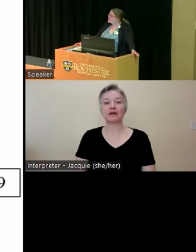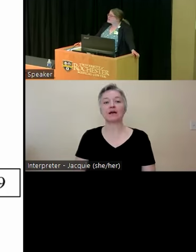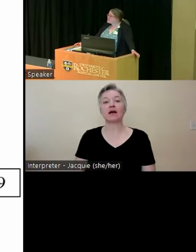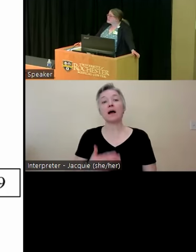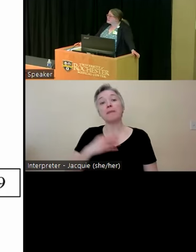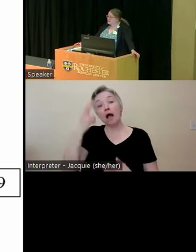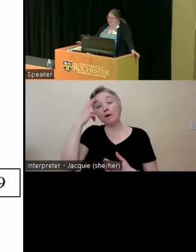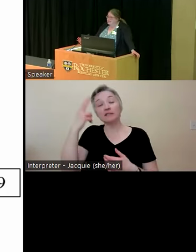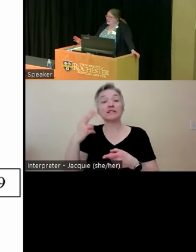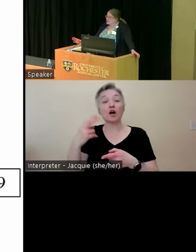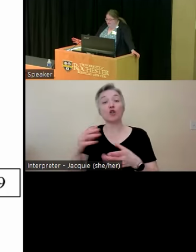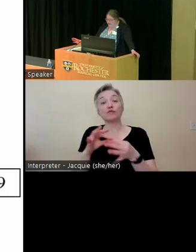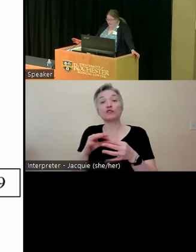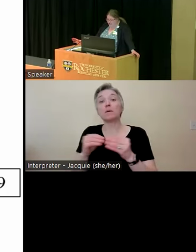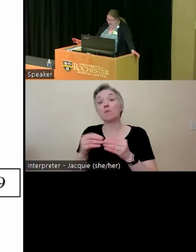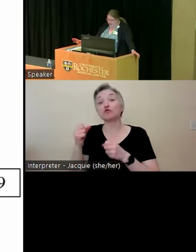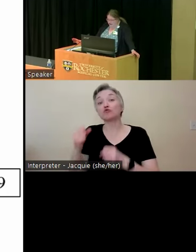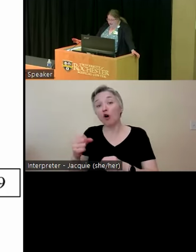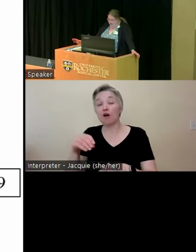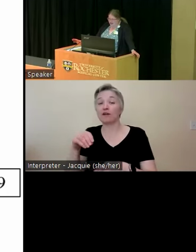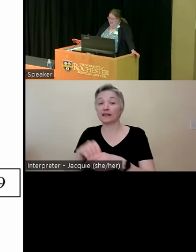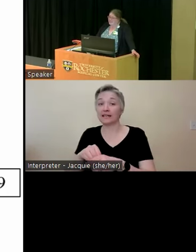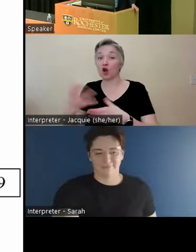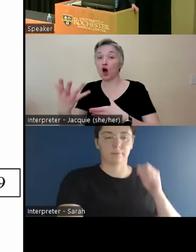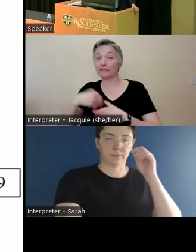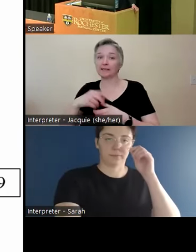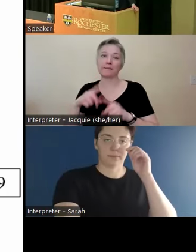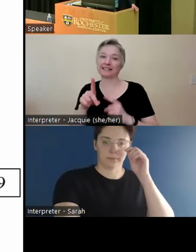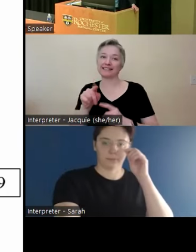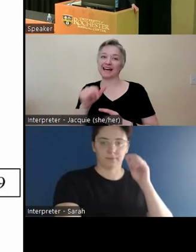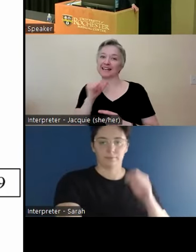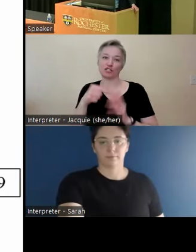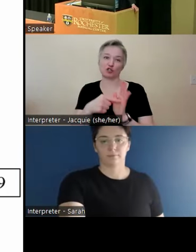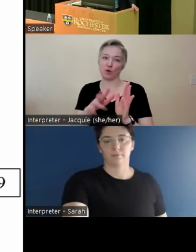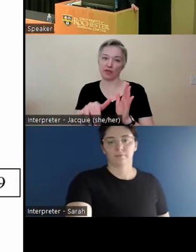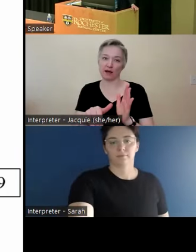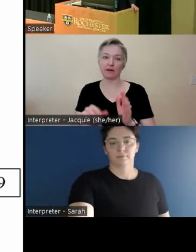autism did not show in the data I think this finding is still really important um